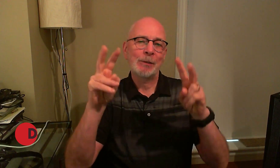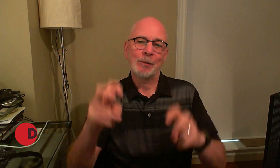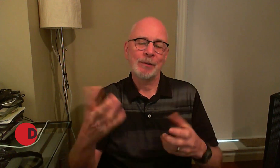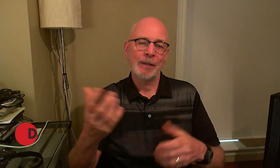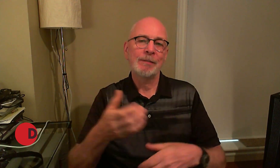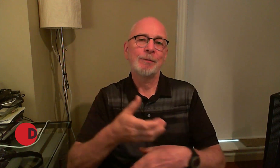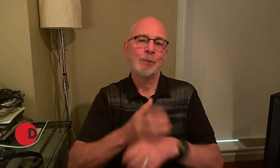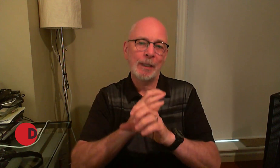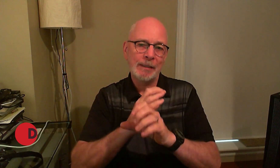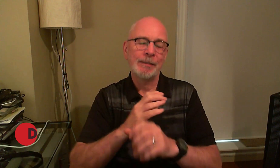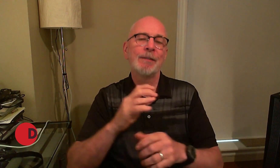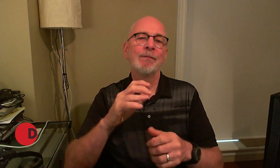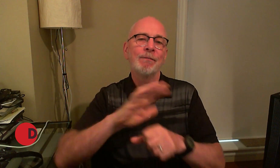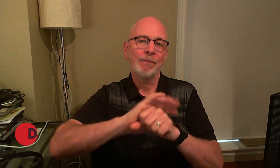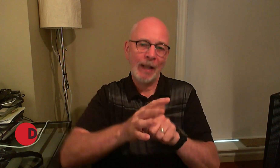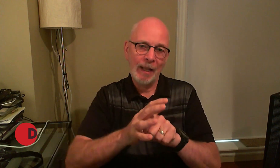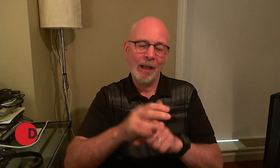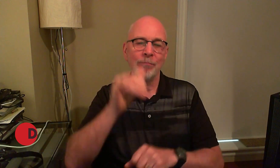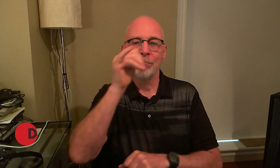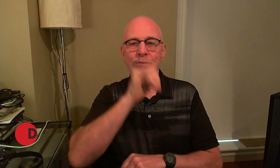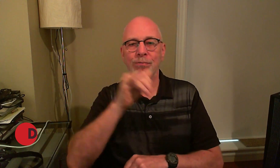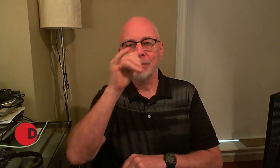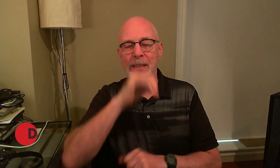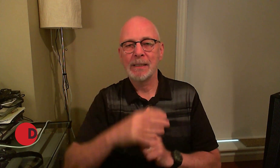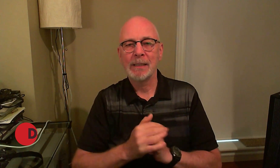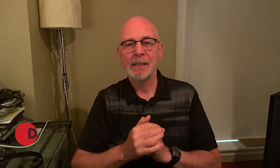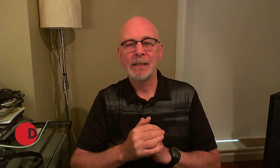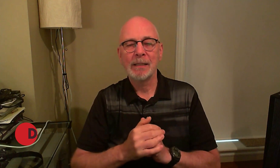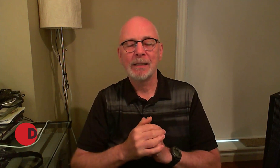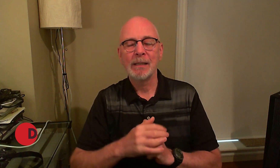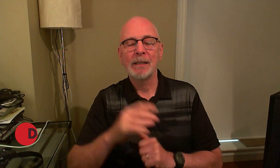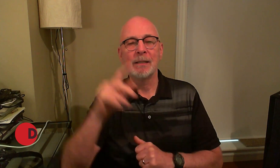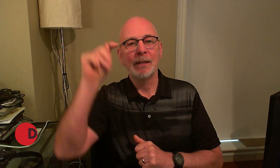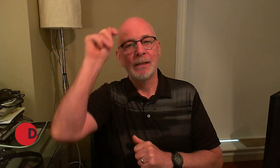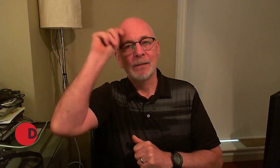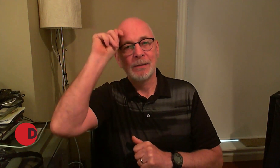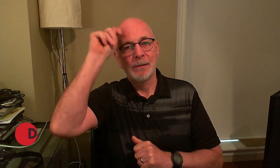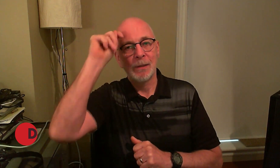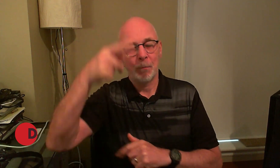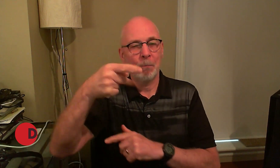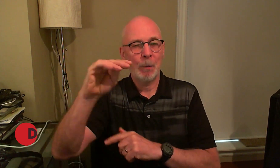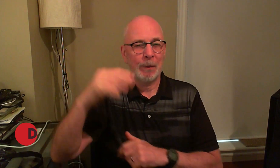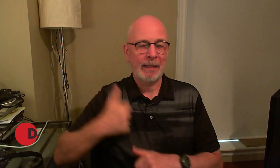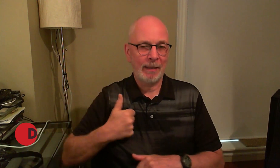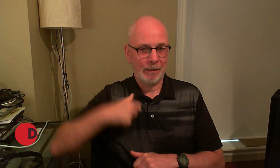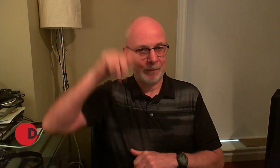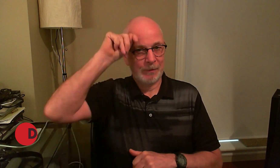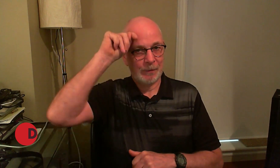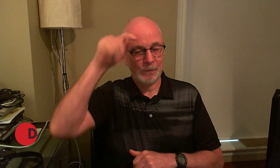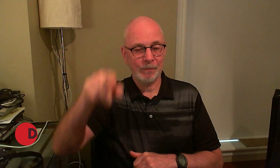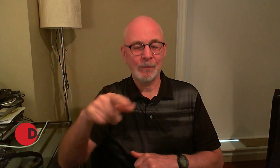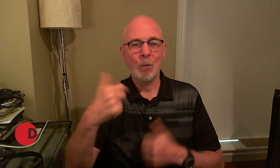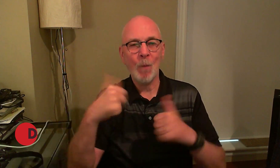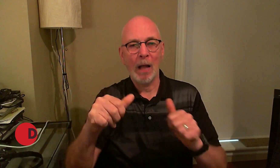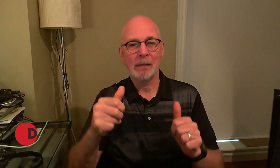were many issues: crises, the virus. Prime Minister Trudeau tried to work